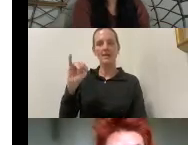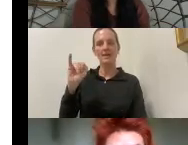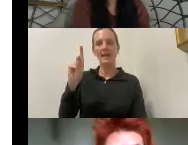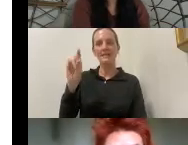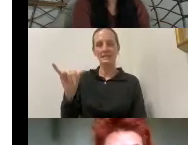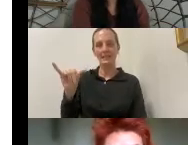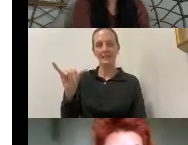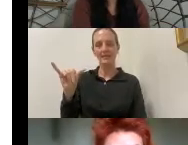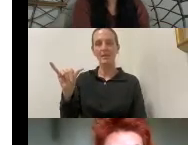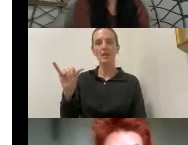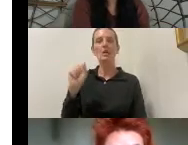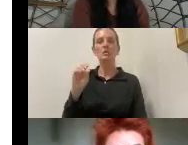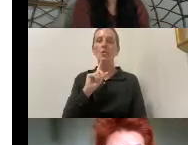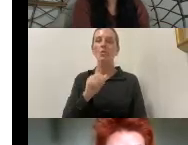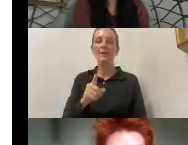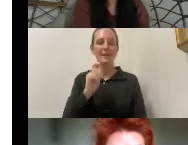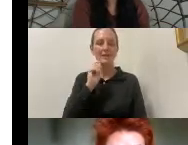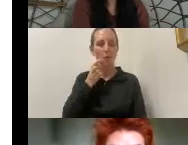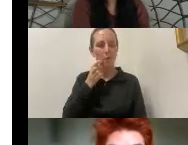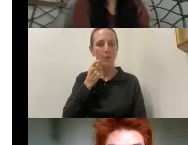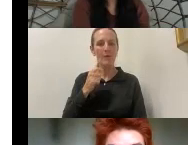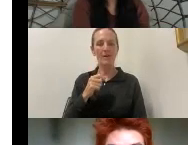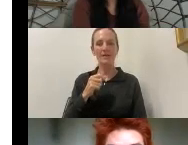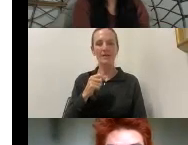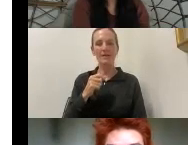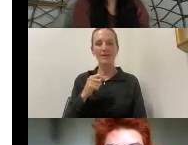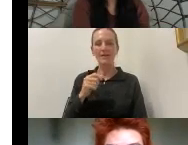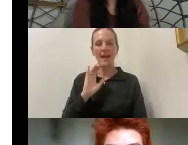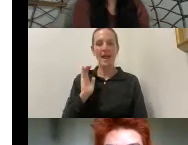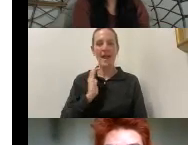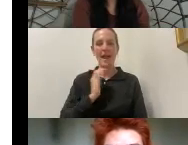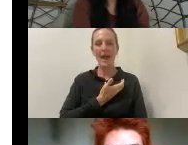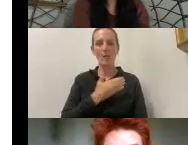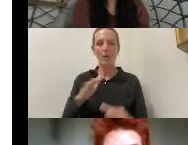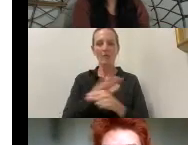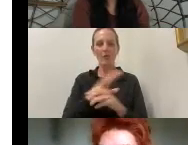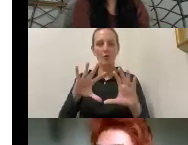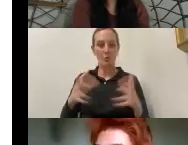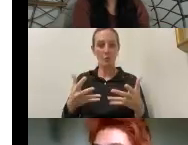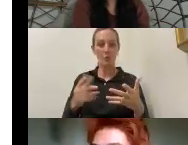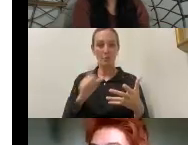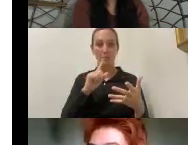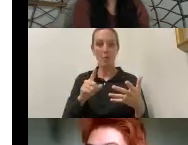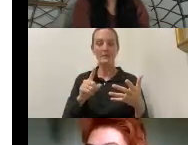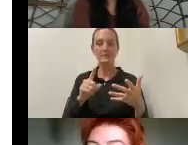So it was really cool, our entire group was actually out in T’Sou-ke a couple of weeks